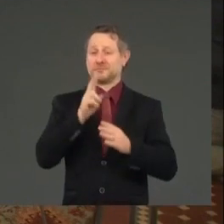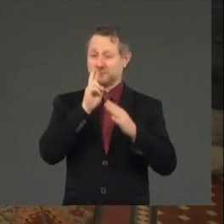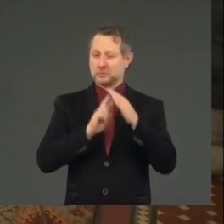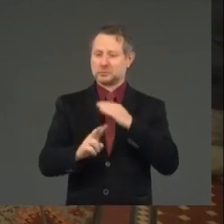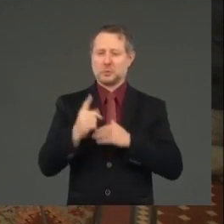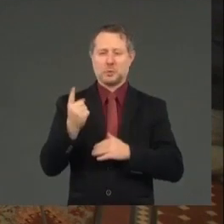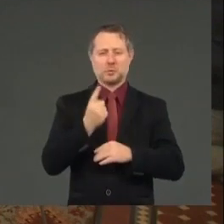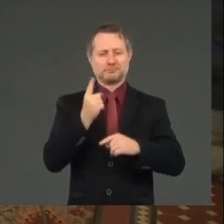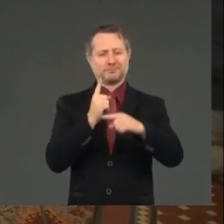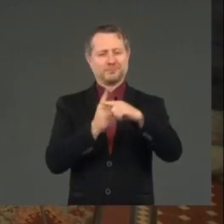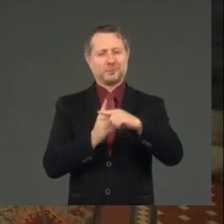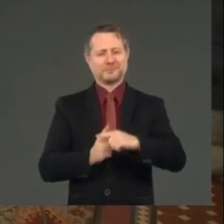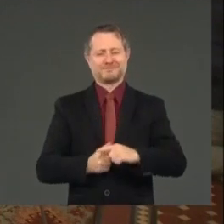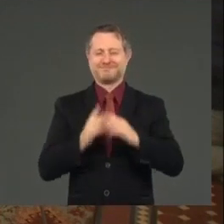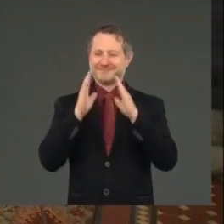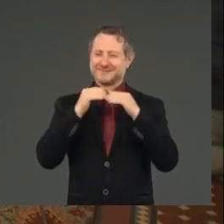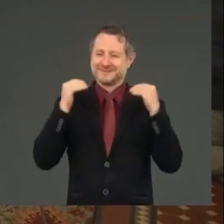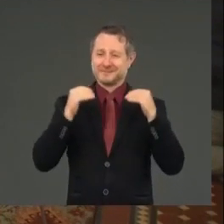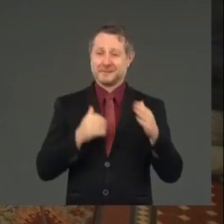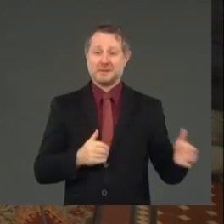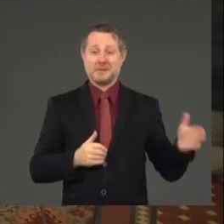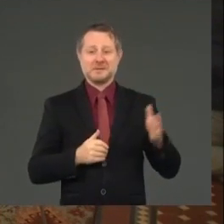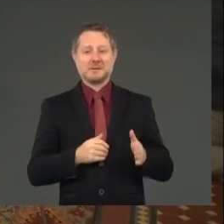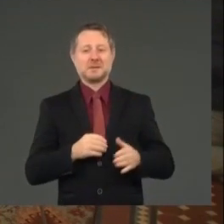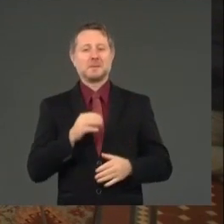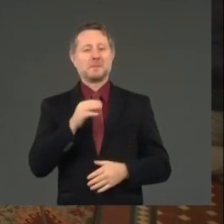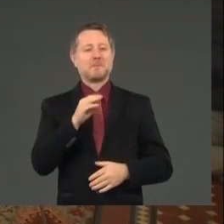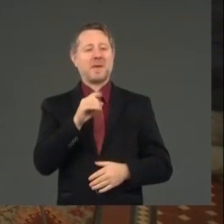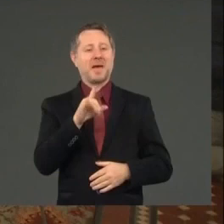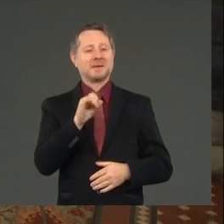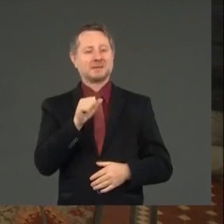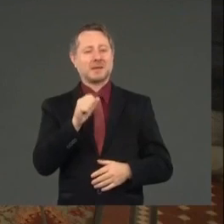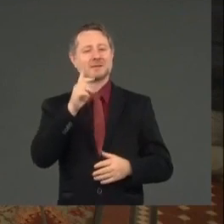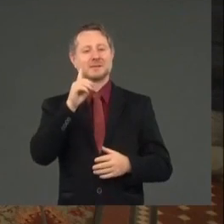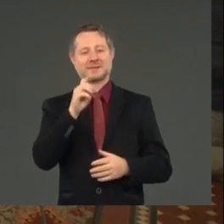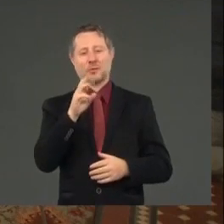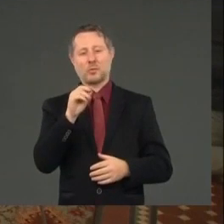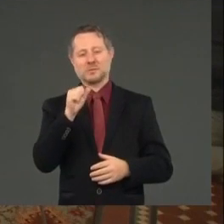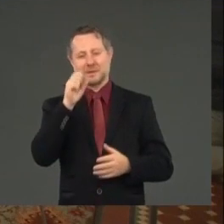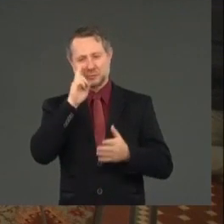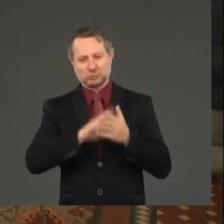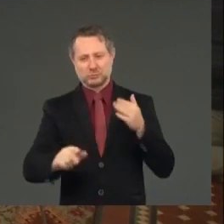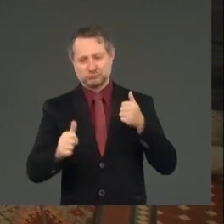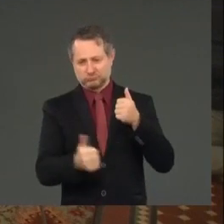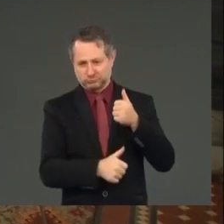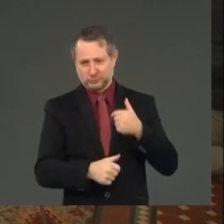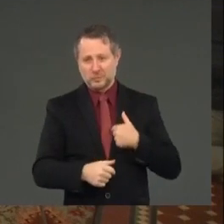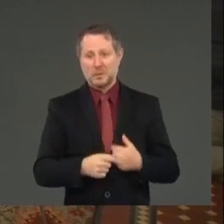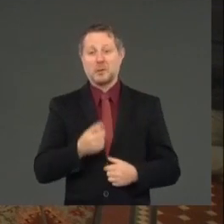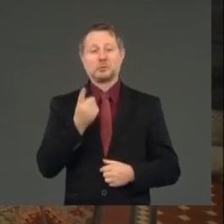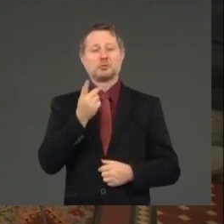SMILING, BECAUSE THAT IS OUR FINANCIAL FORECAST, IT'S ALL